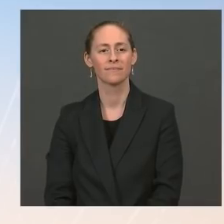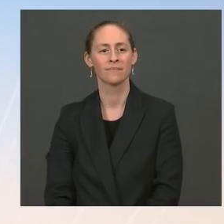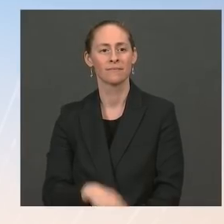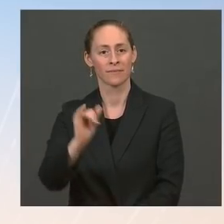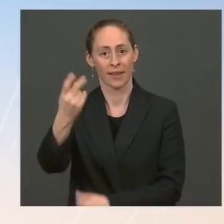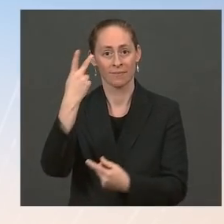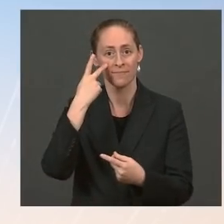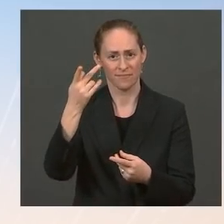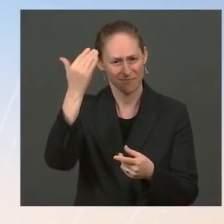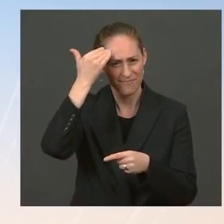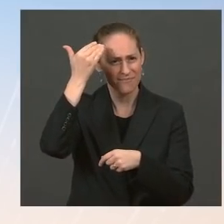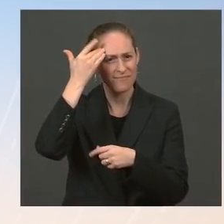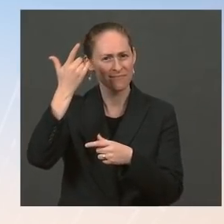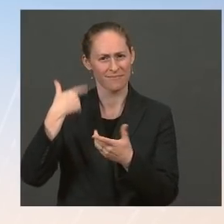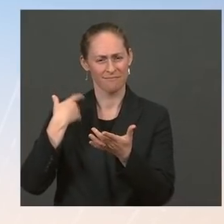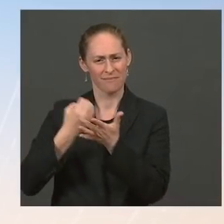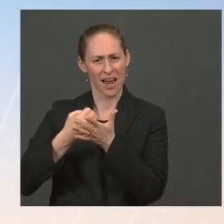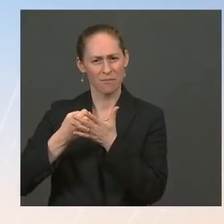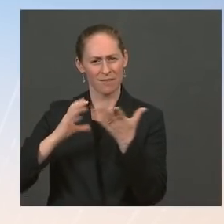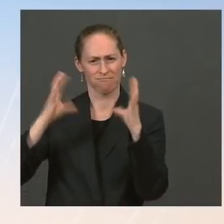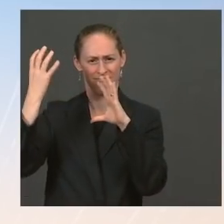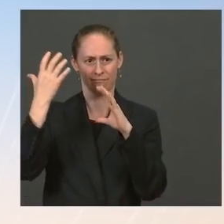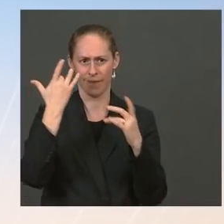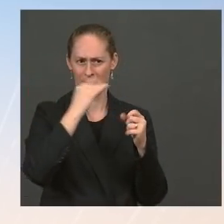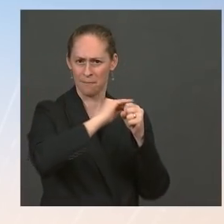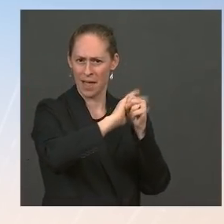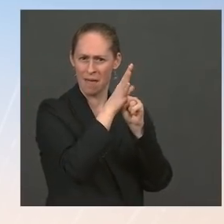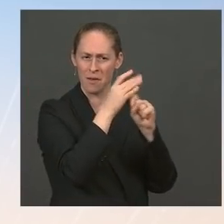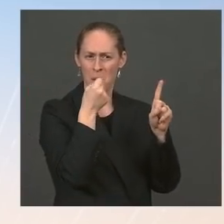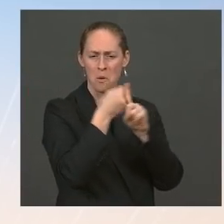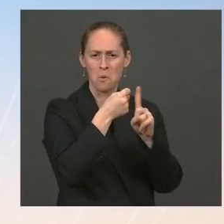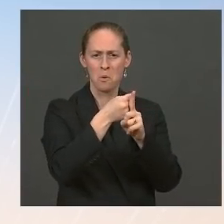we know that small increases in price can impact the family's budget.